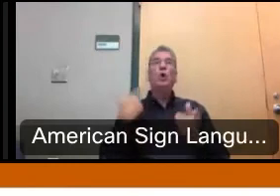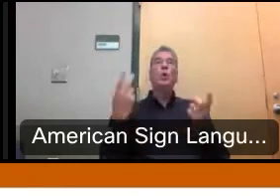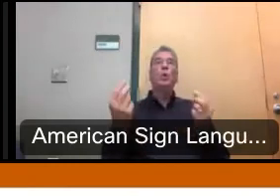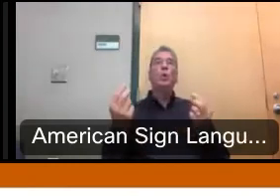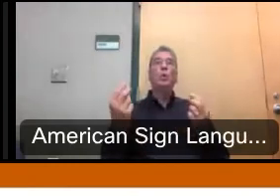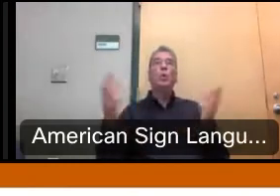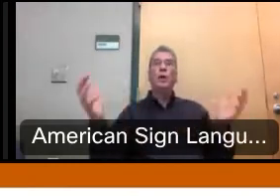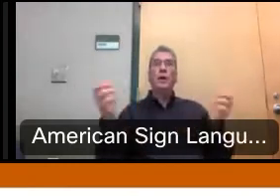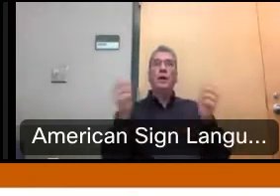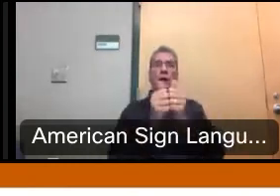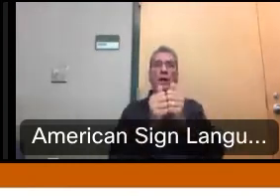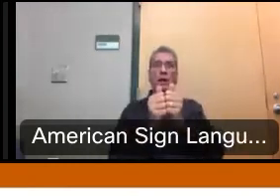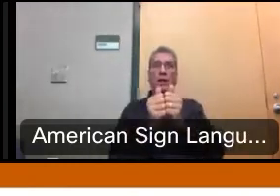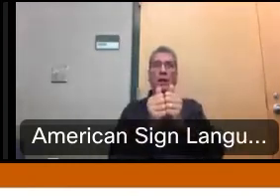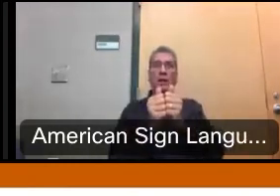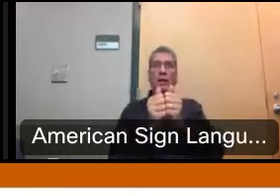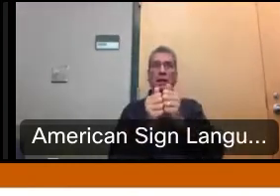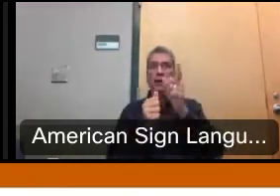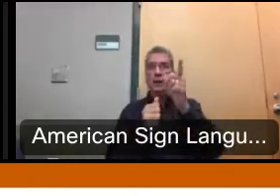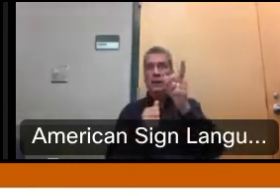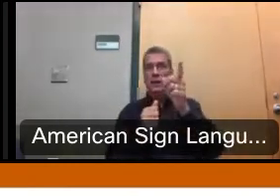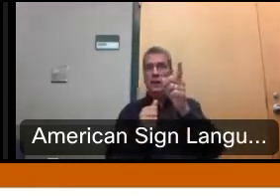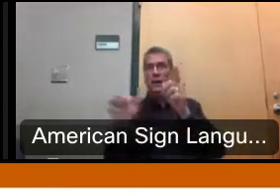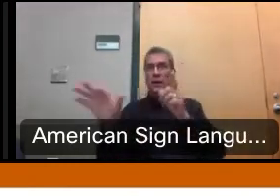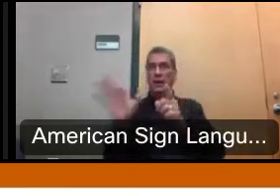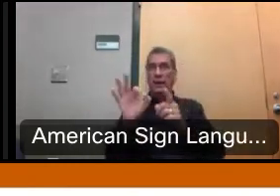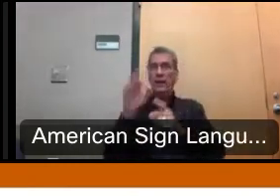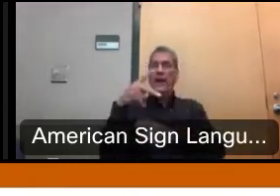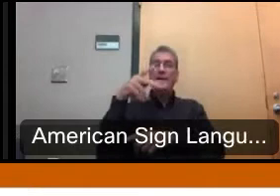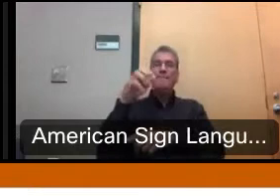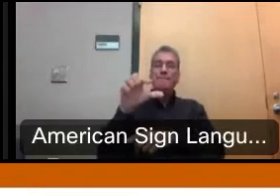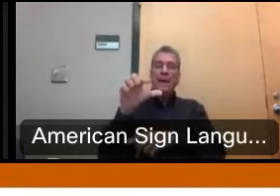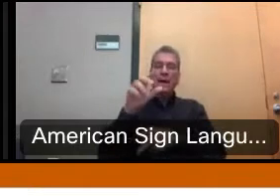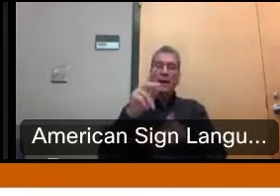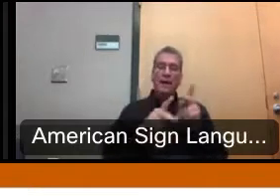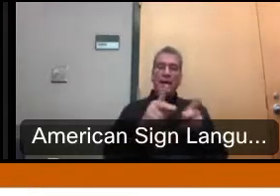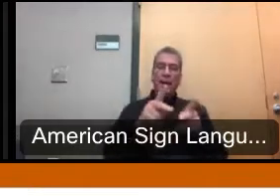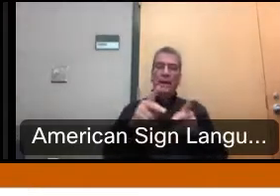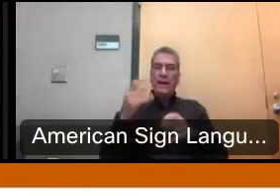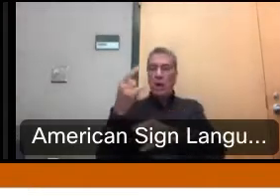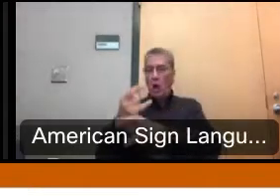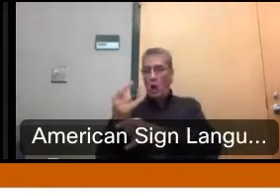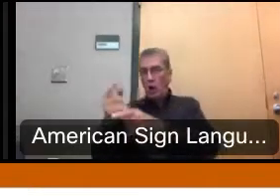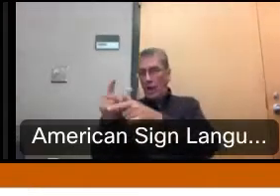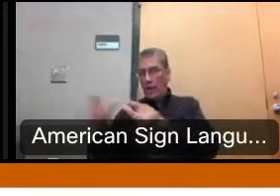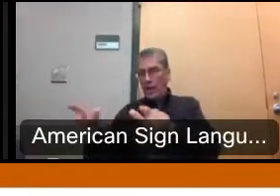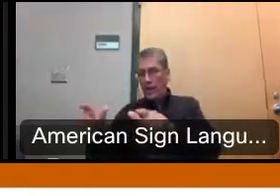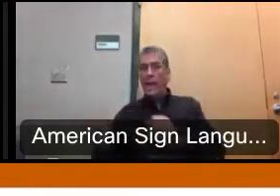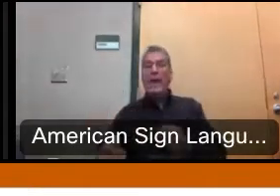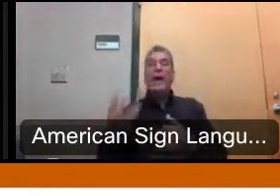them together. And so we took our little PED people on the alcohol levels that did really good work. I'm like, how much can you drink and give